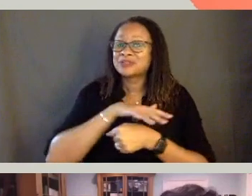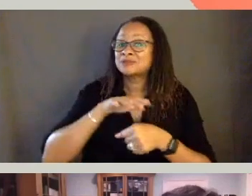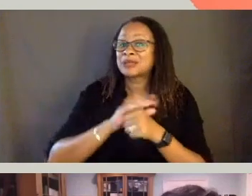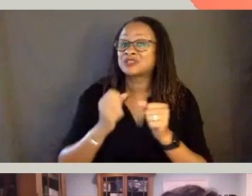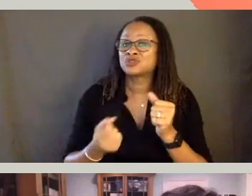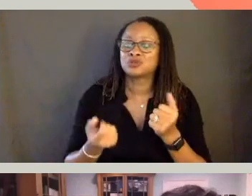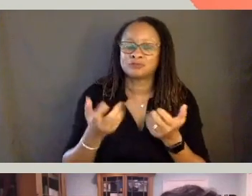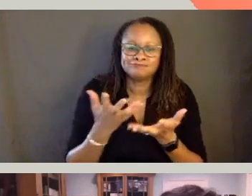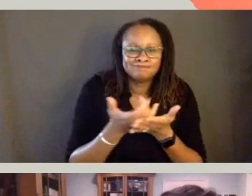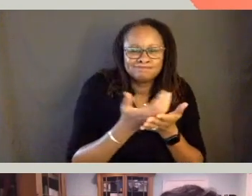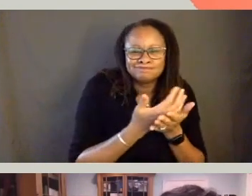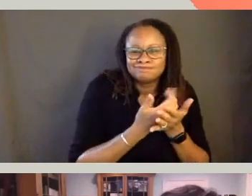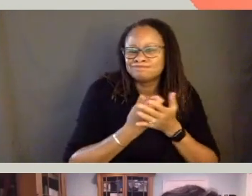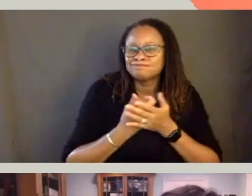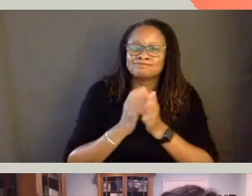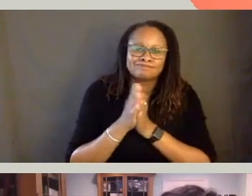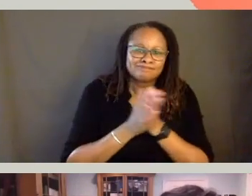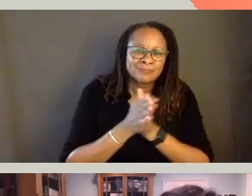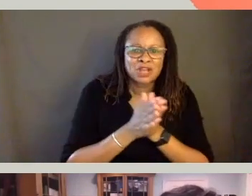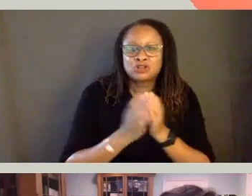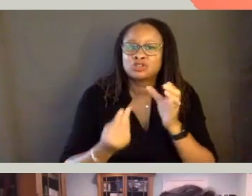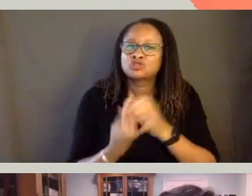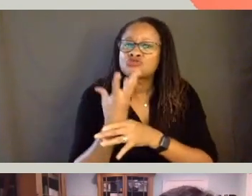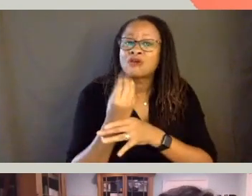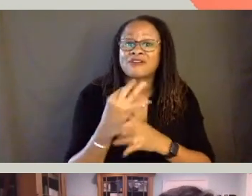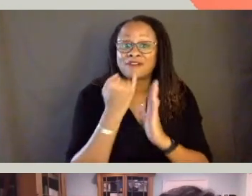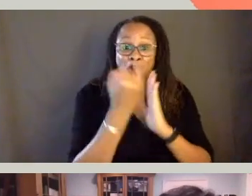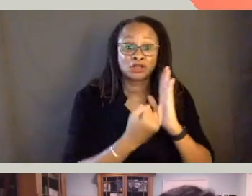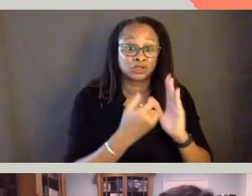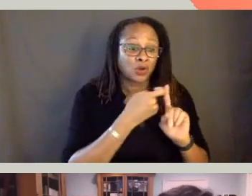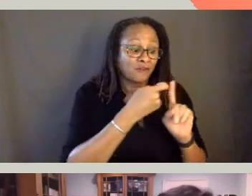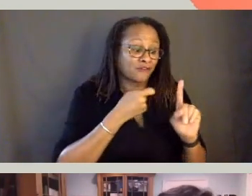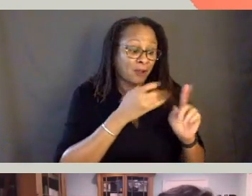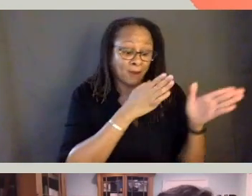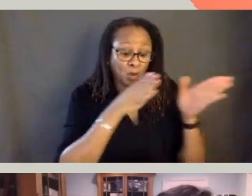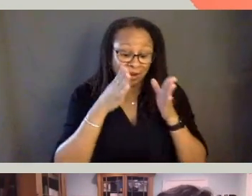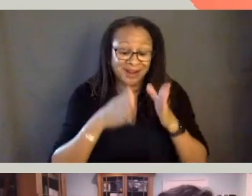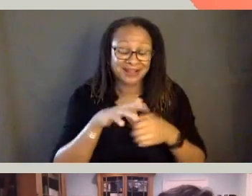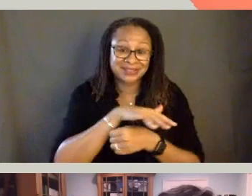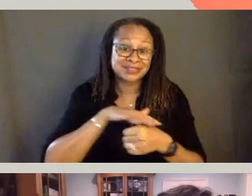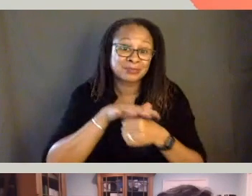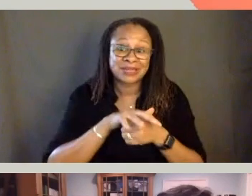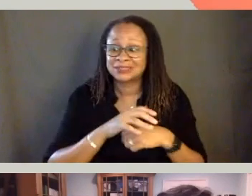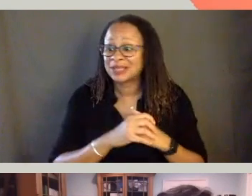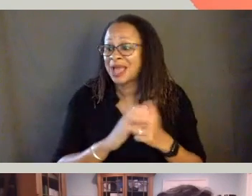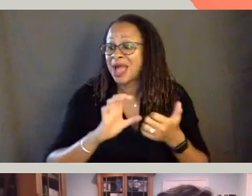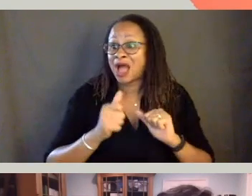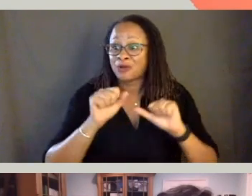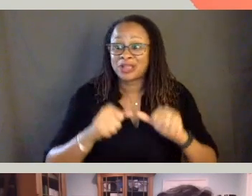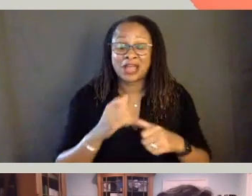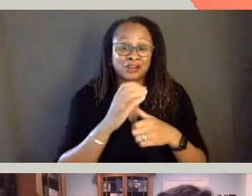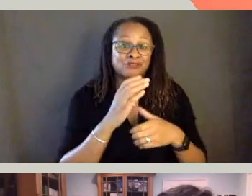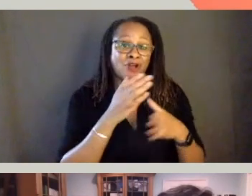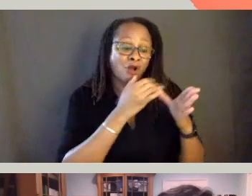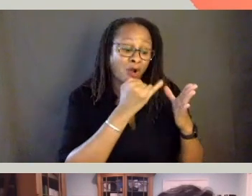of artists who come from organizing spaces? How can artists be more reflective in the fact